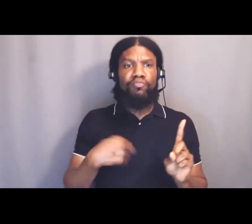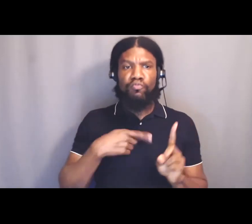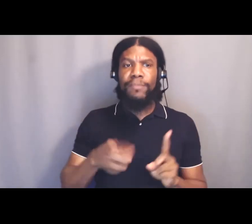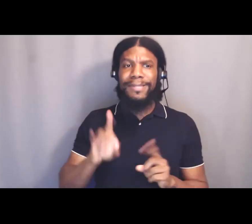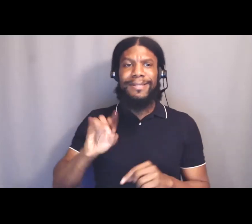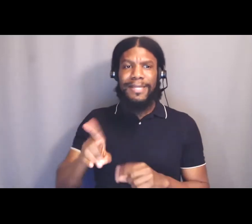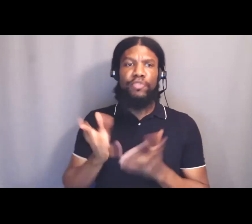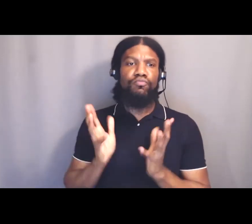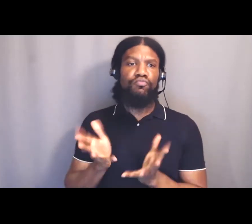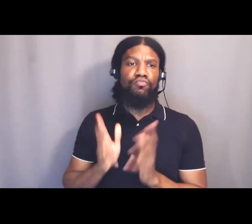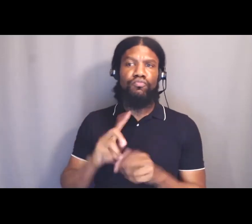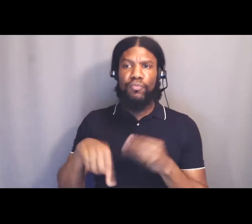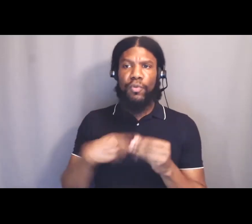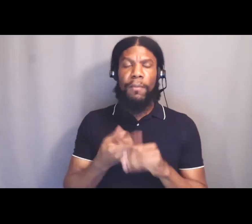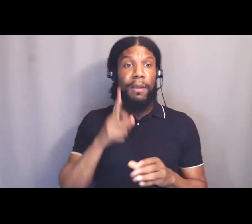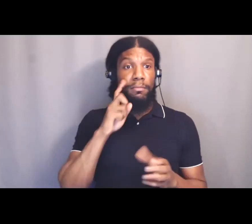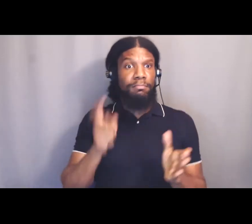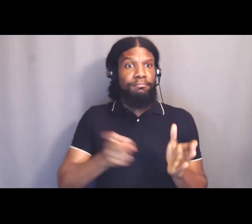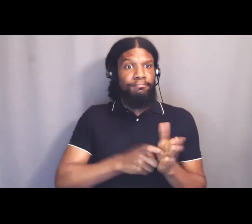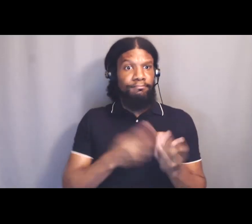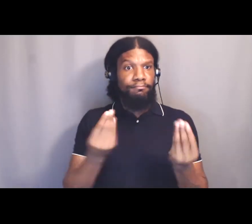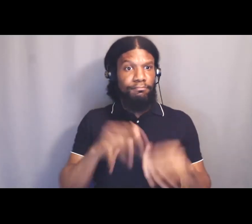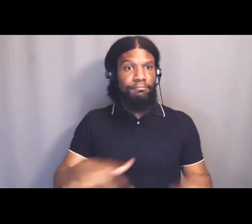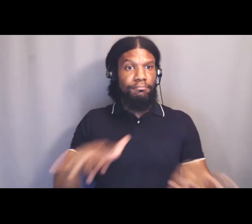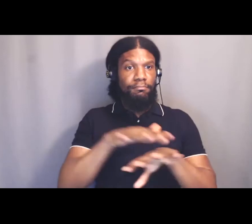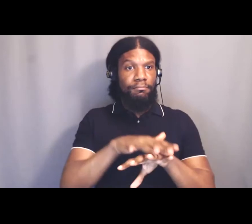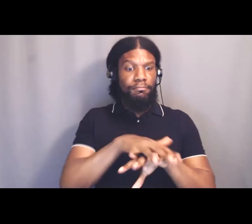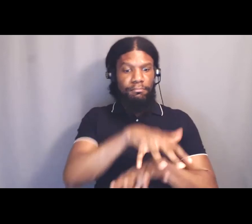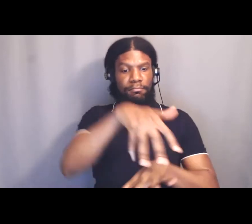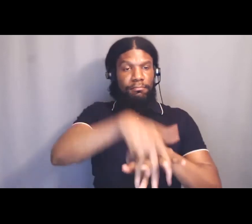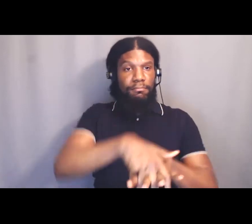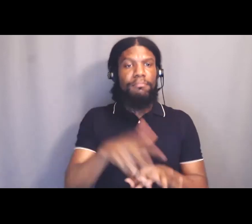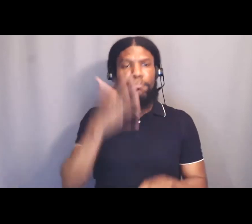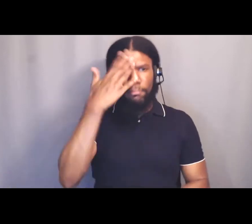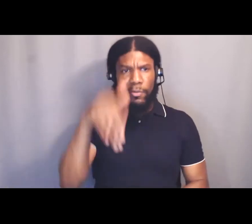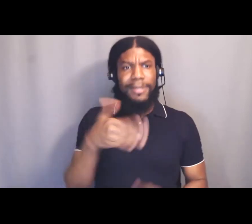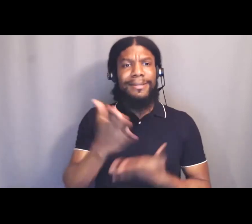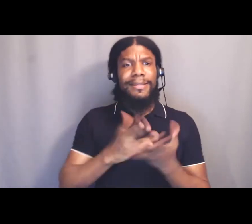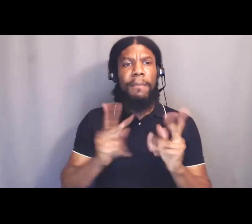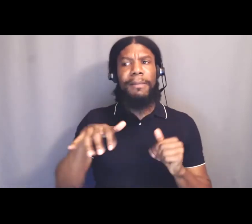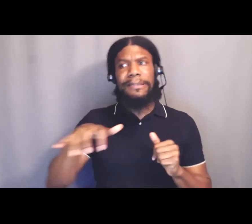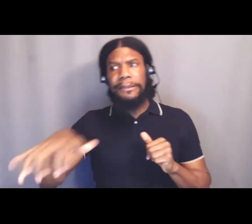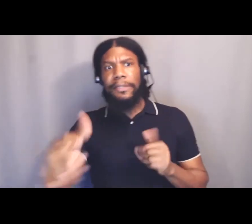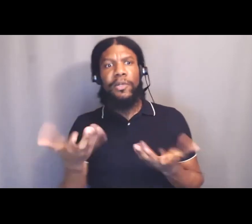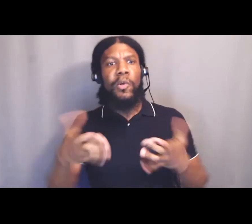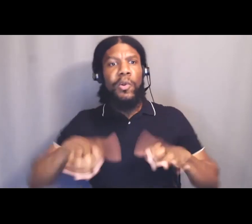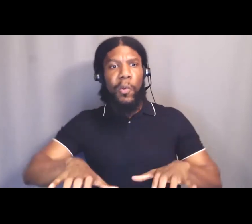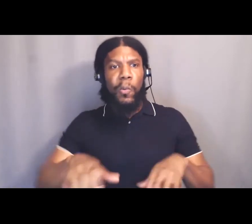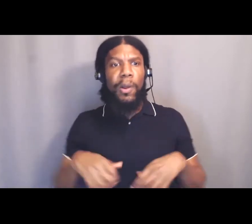who don't want to do a labor in life acknowledgement of African people at the same time.